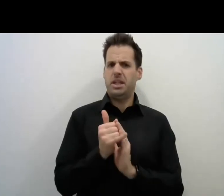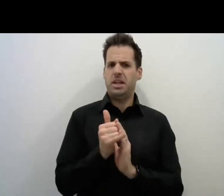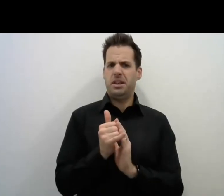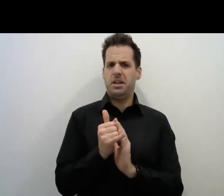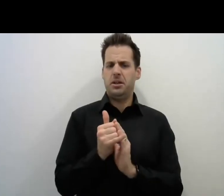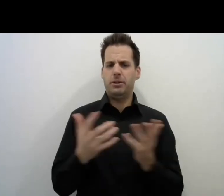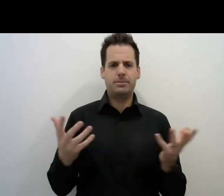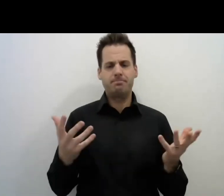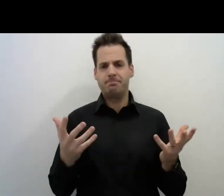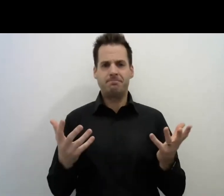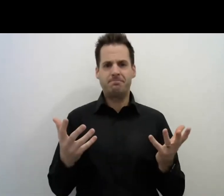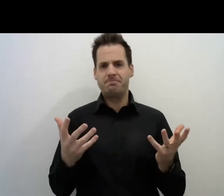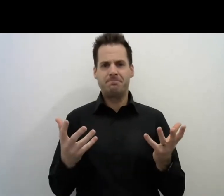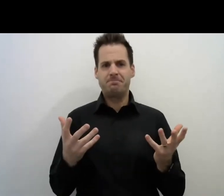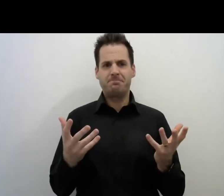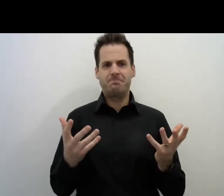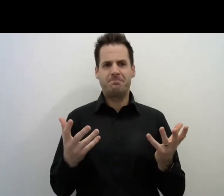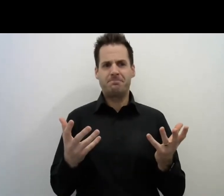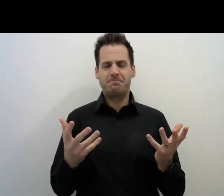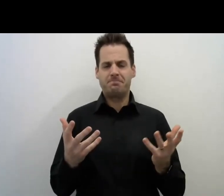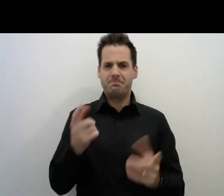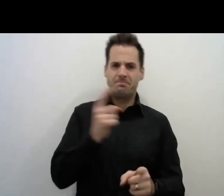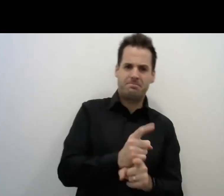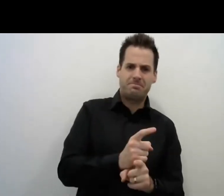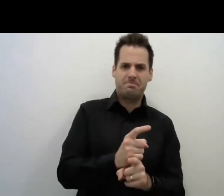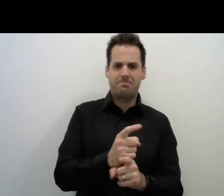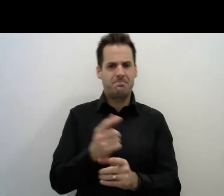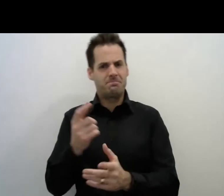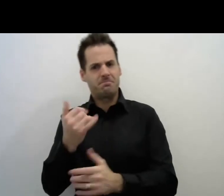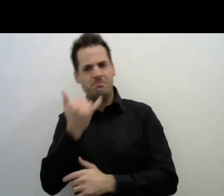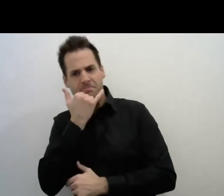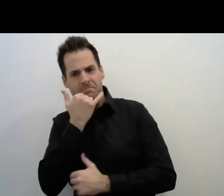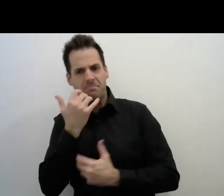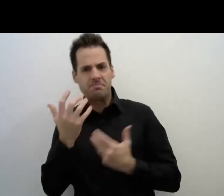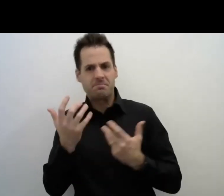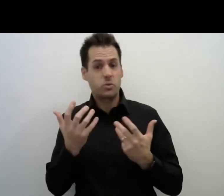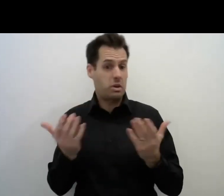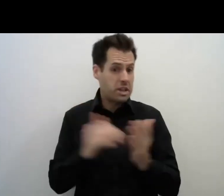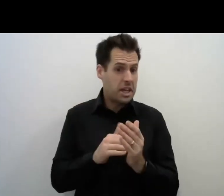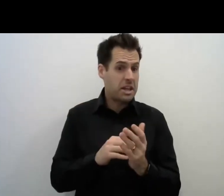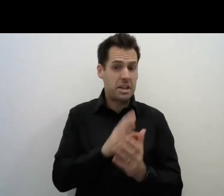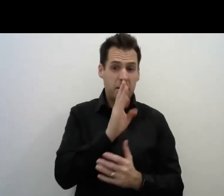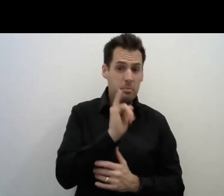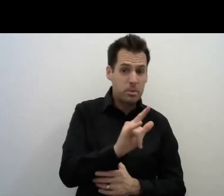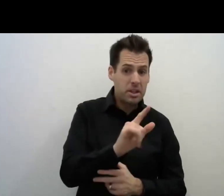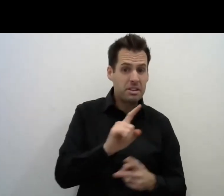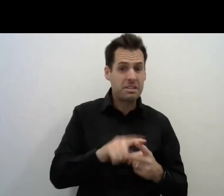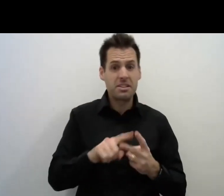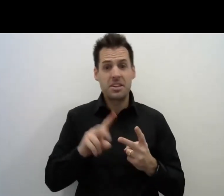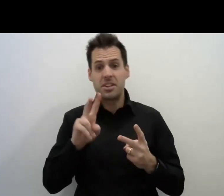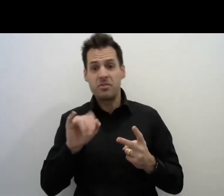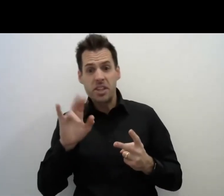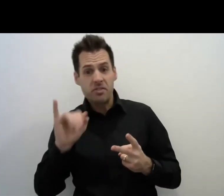and who isn't and so again i'm going to ask my co-panelists if you have any thoughts on what what